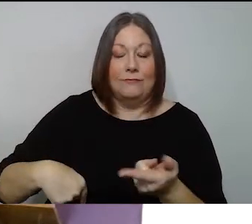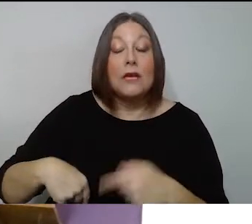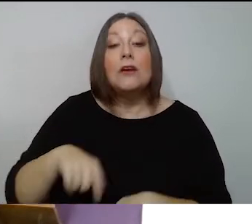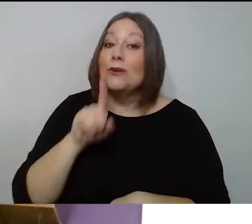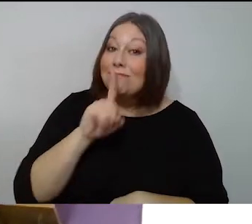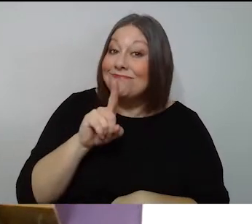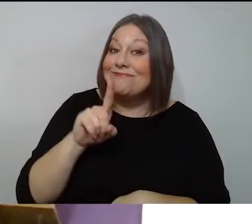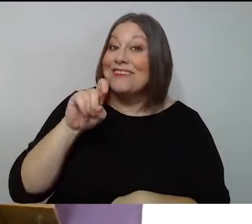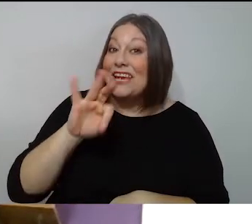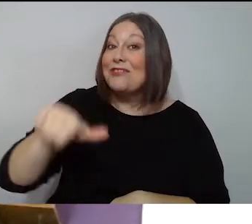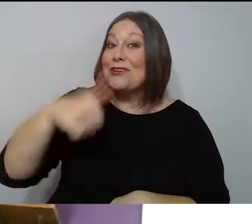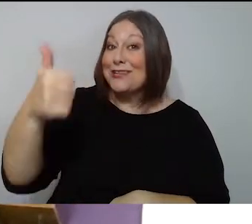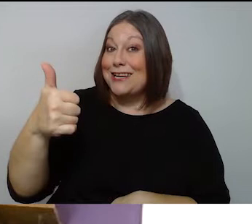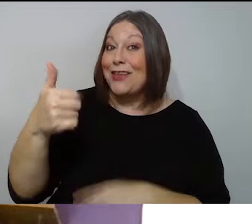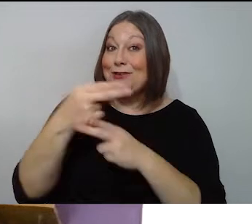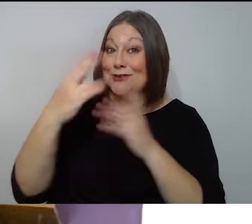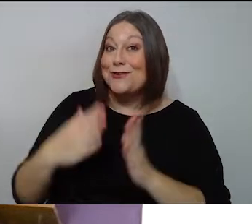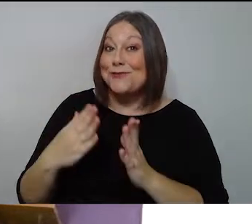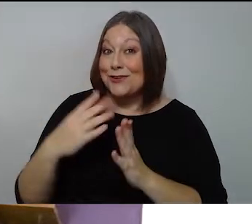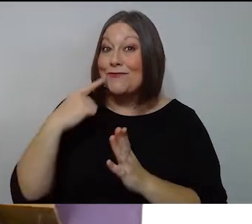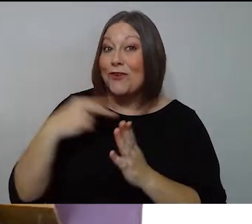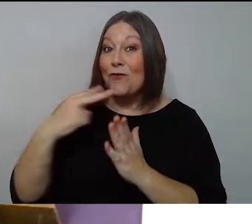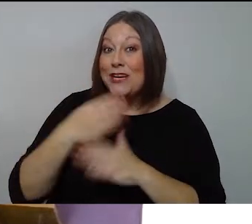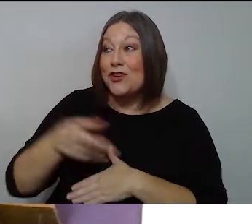there's another voice-over user in my atmosphere.